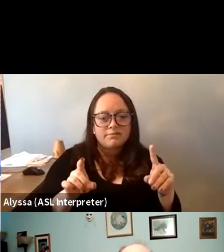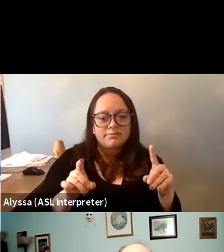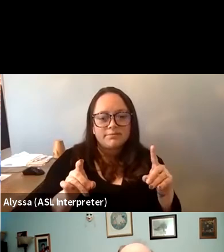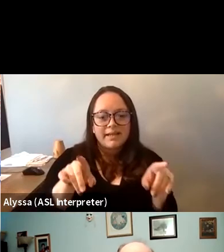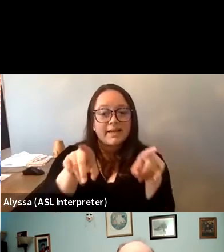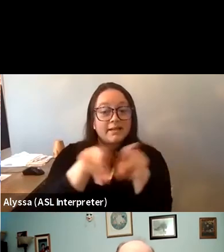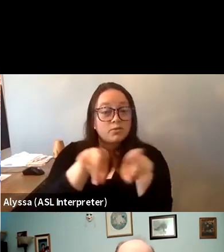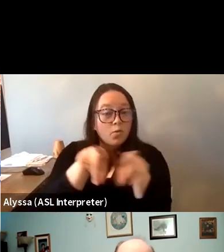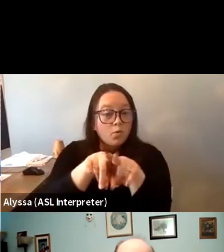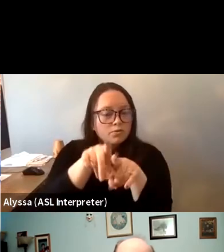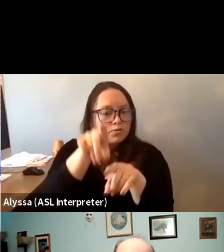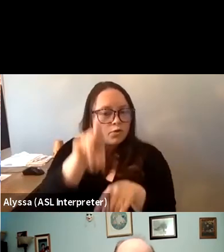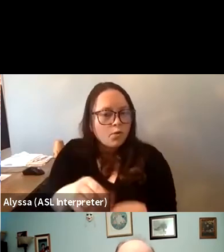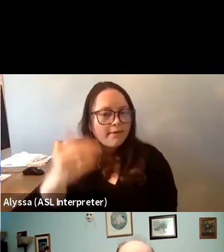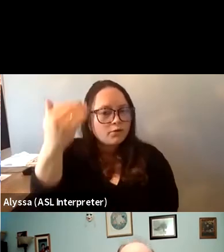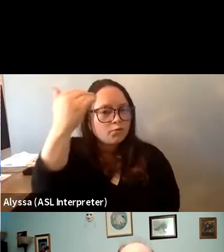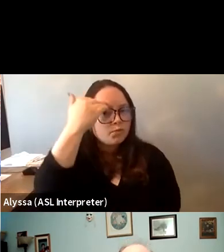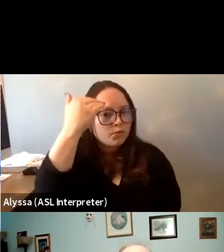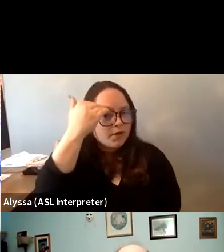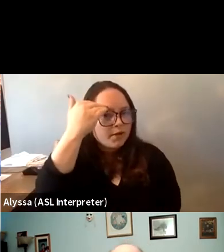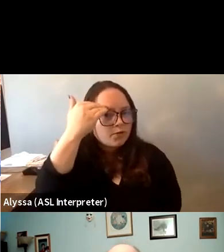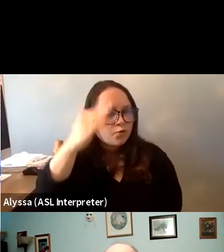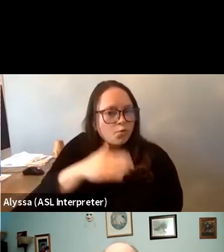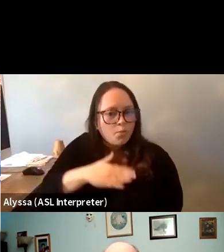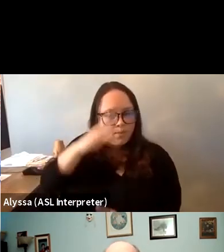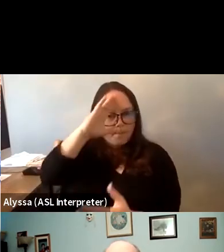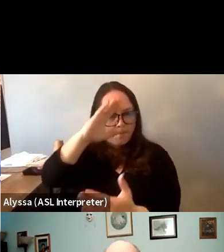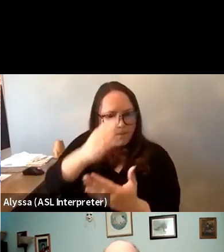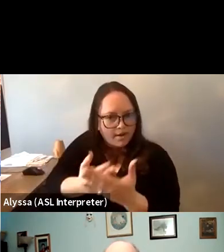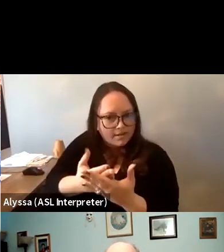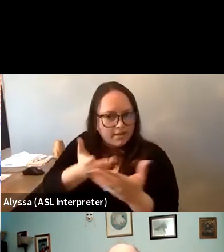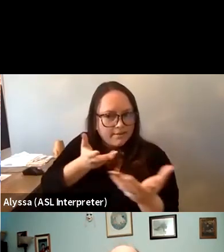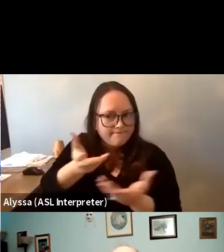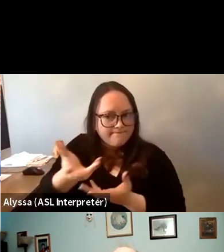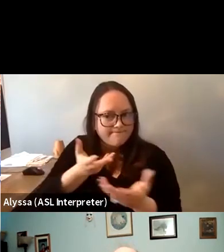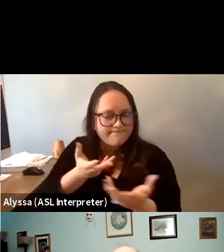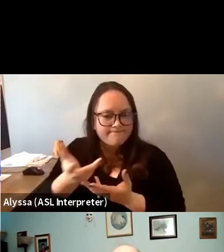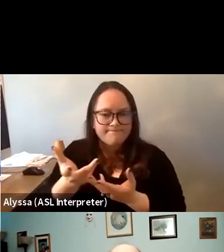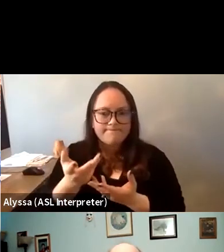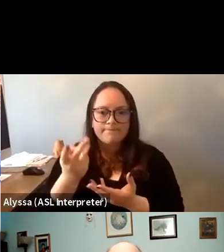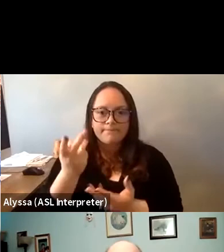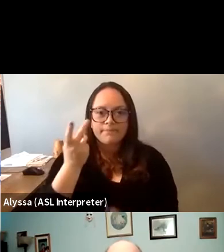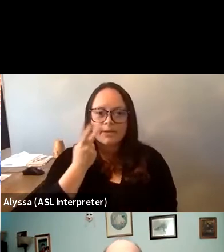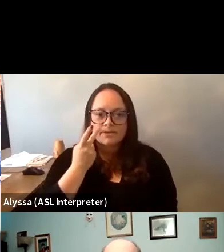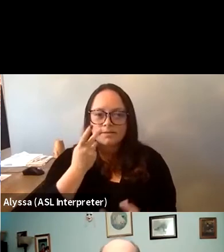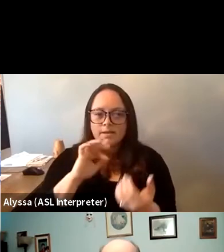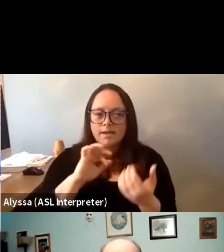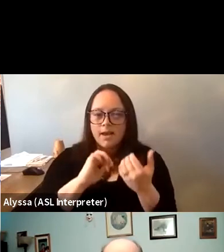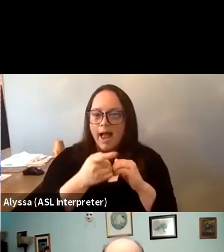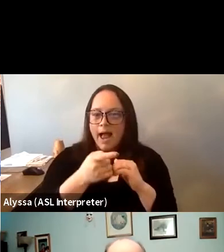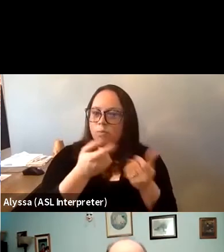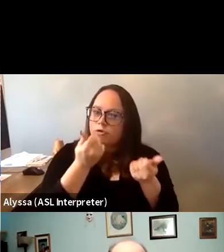to know my son, and, and seeing how he tries and how he's